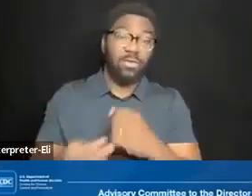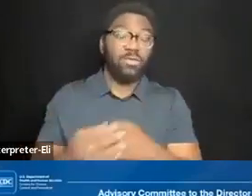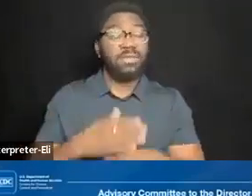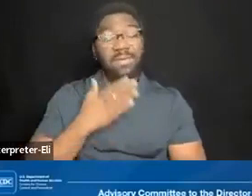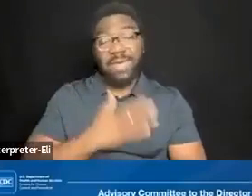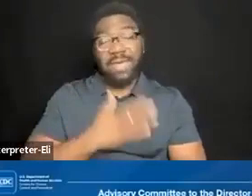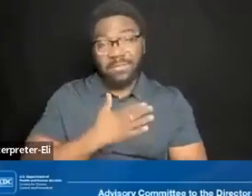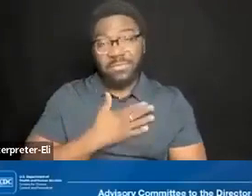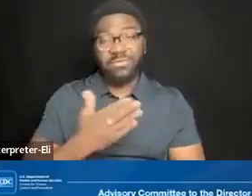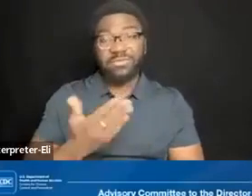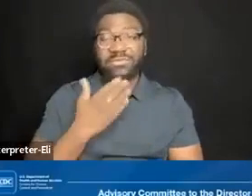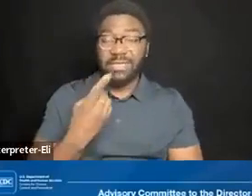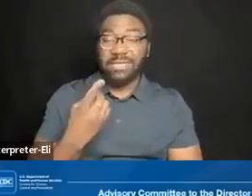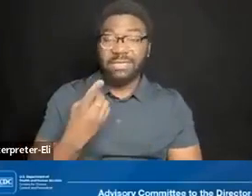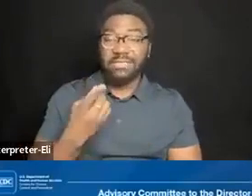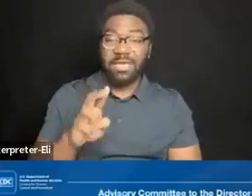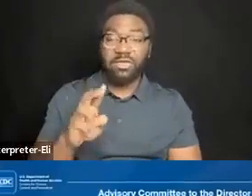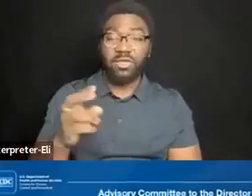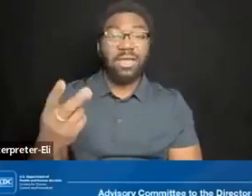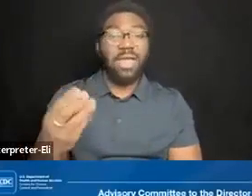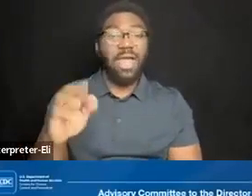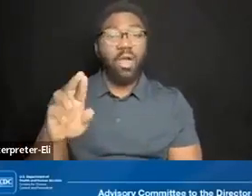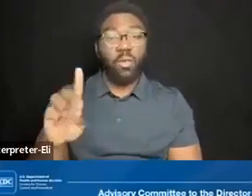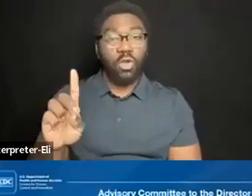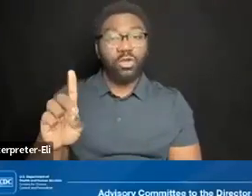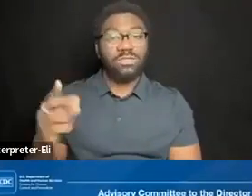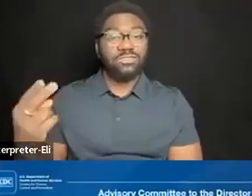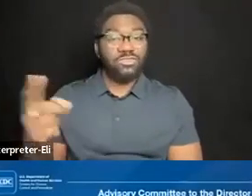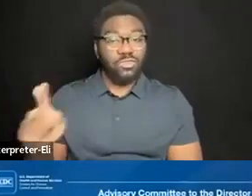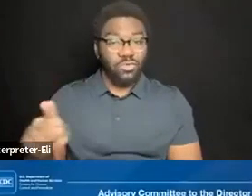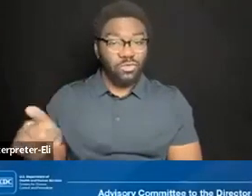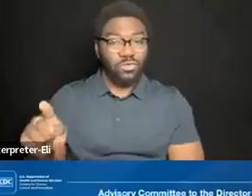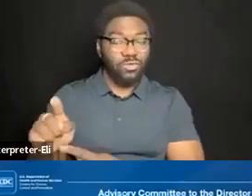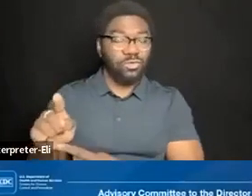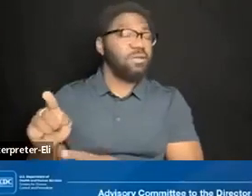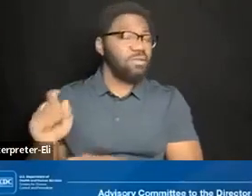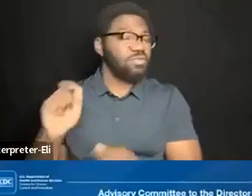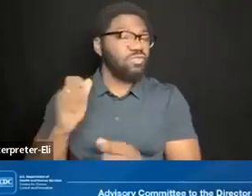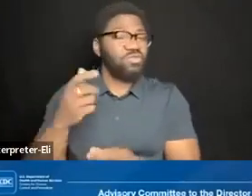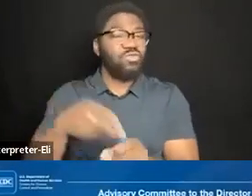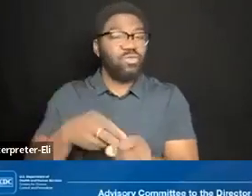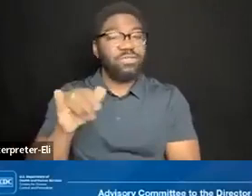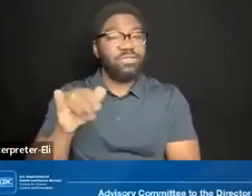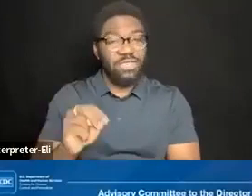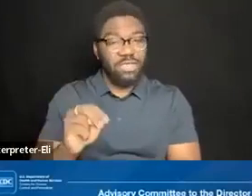I'm pleased to say that Dr. Howard Zucker joined CDC in January in a new position as this agency's deputy director